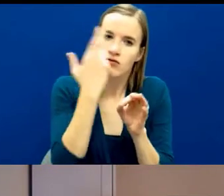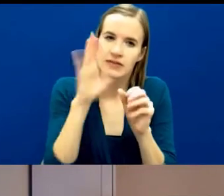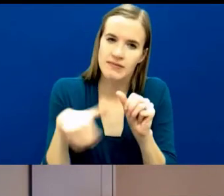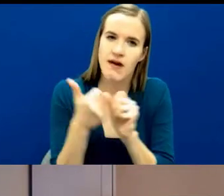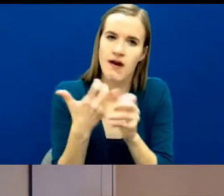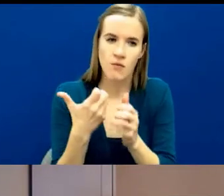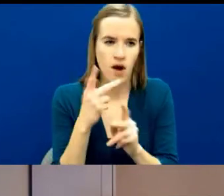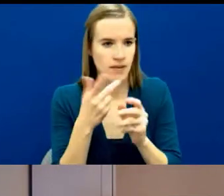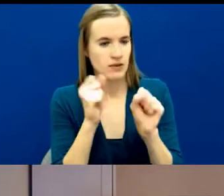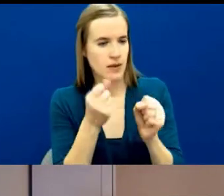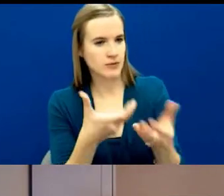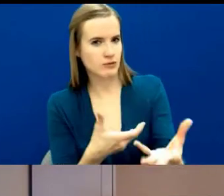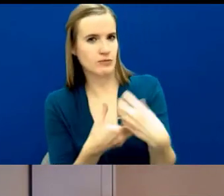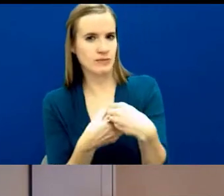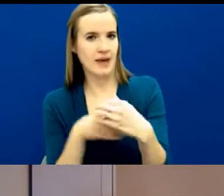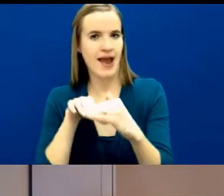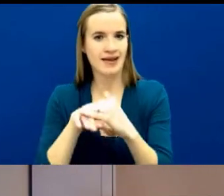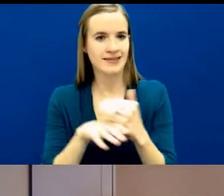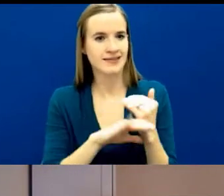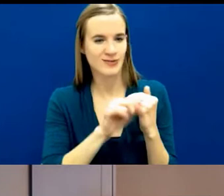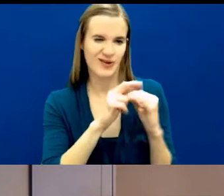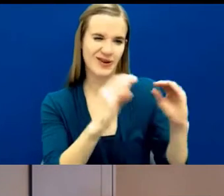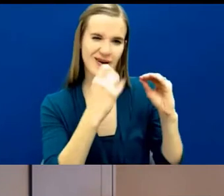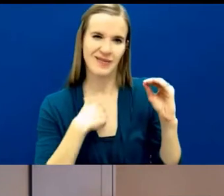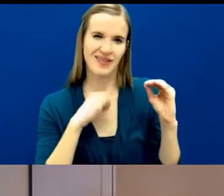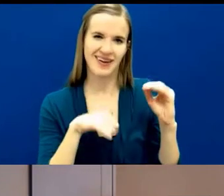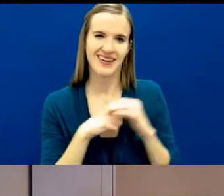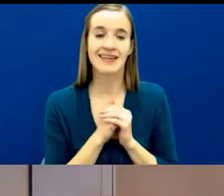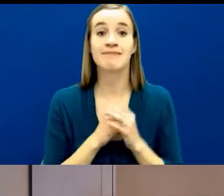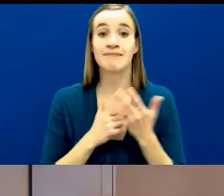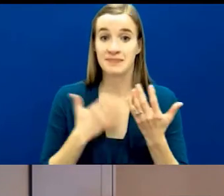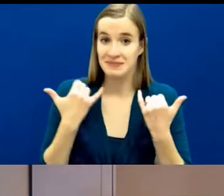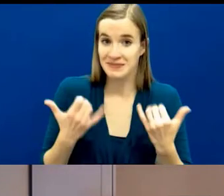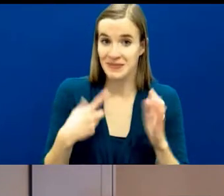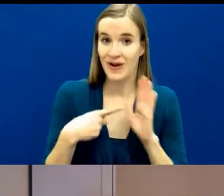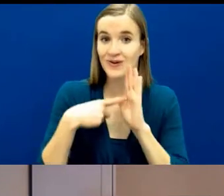which I really appreciate. So I have a few pictures of you as a child activist.